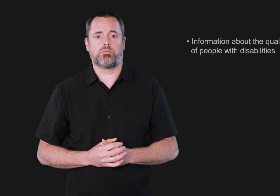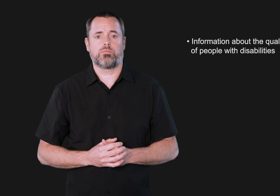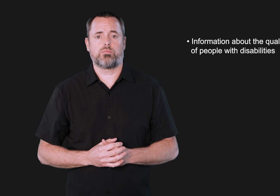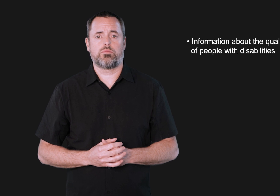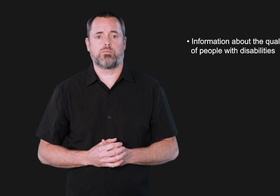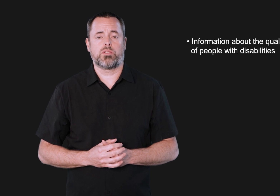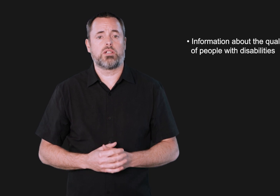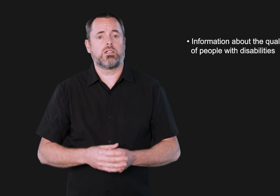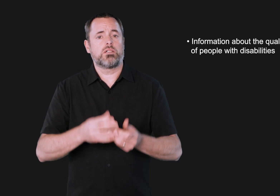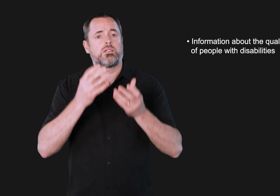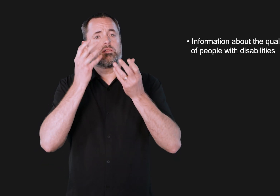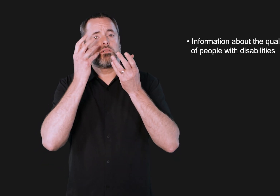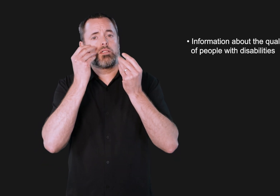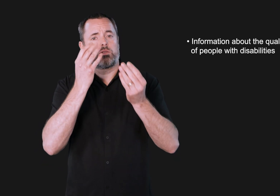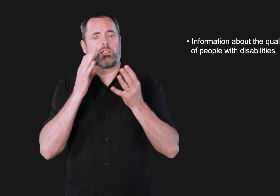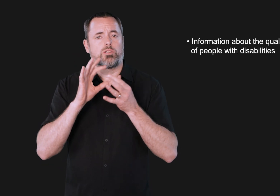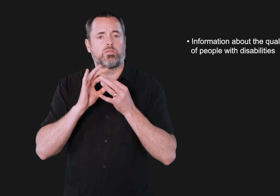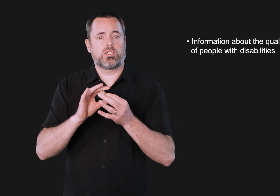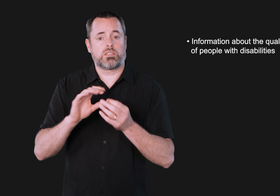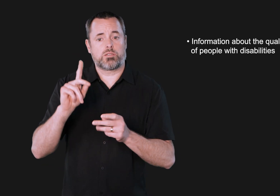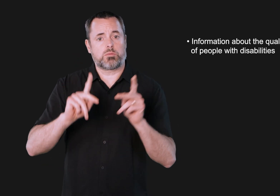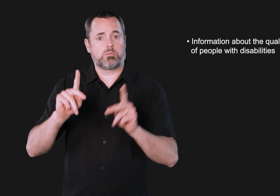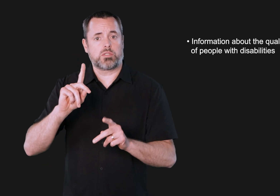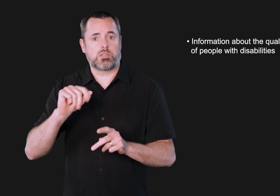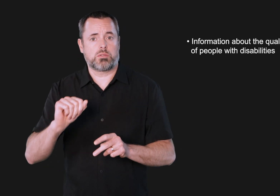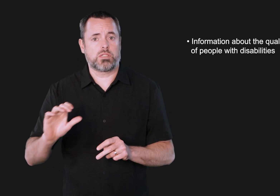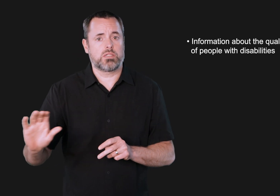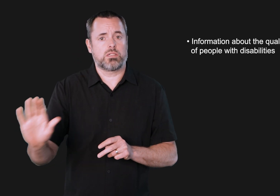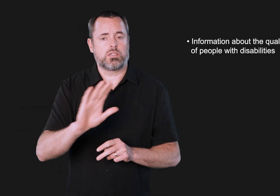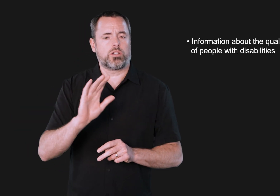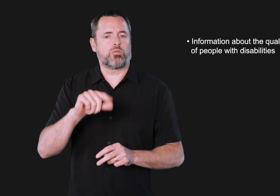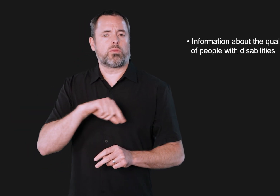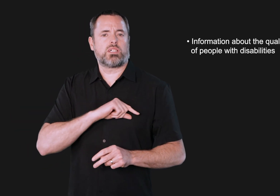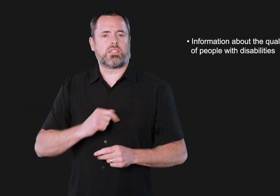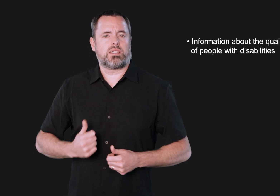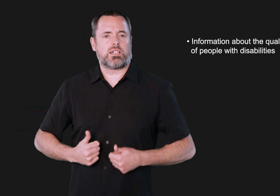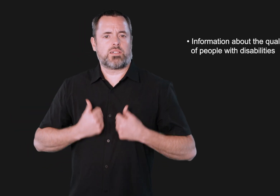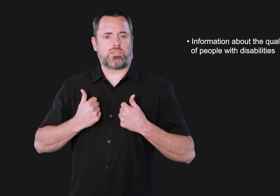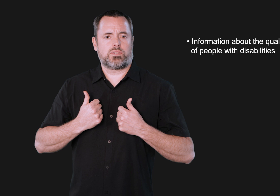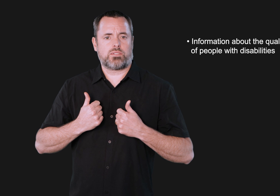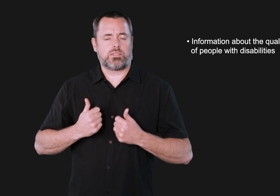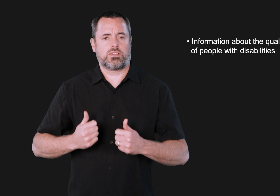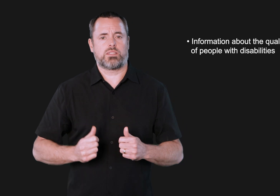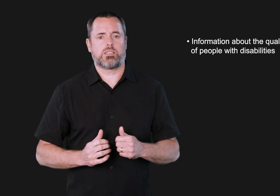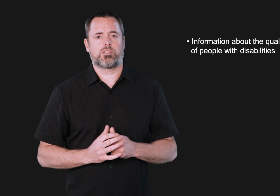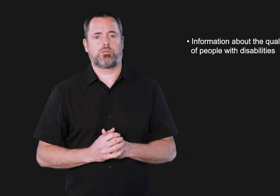• Information about the quality of life of people with disabilities